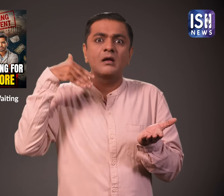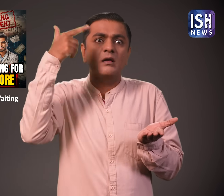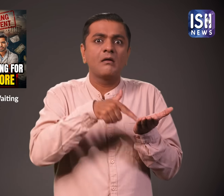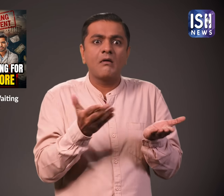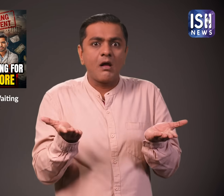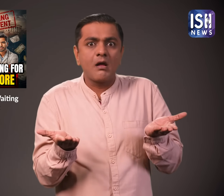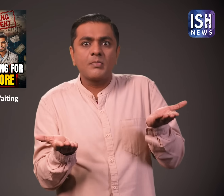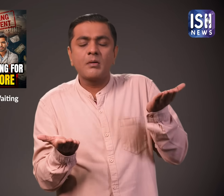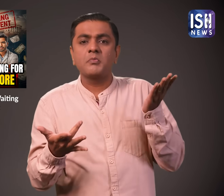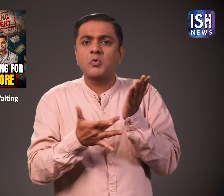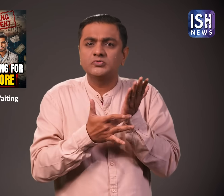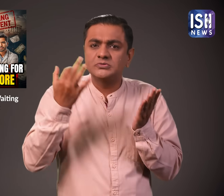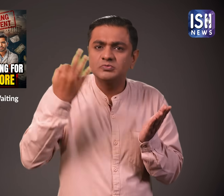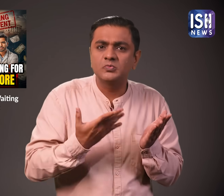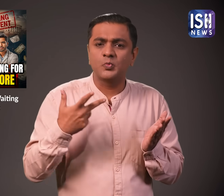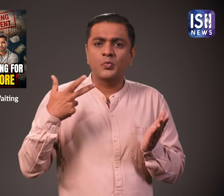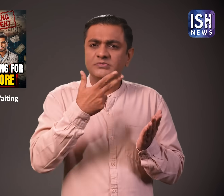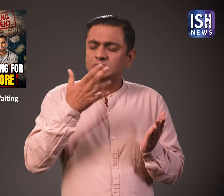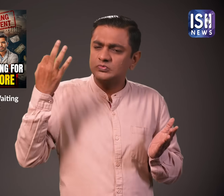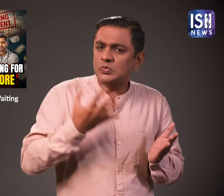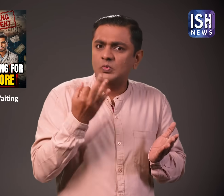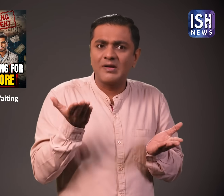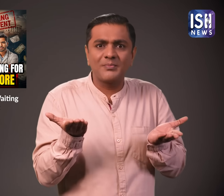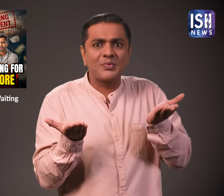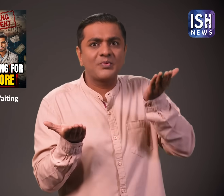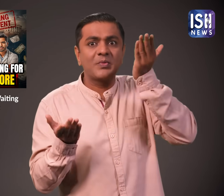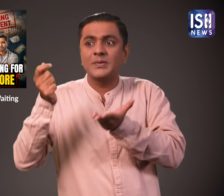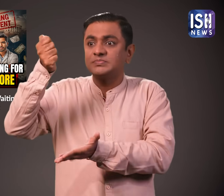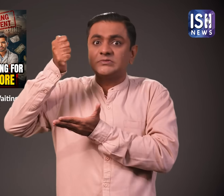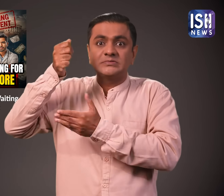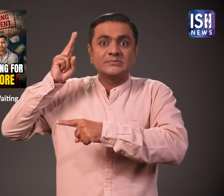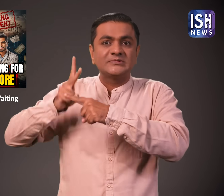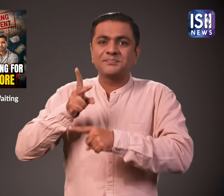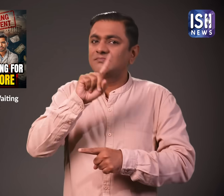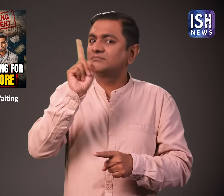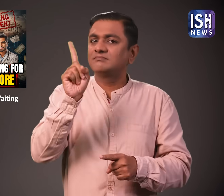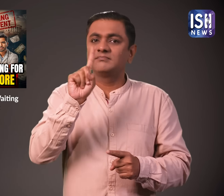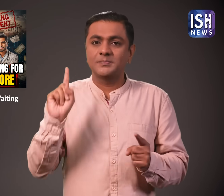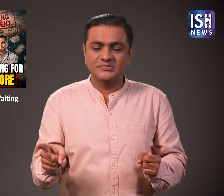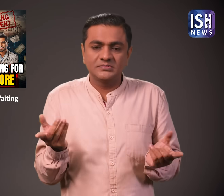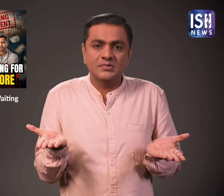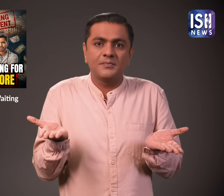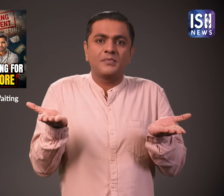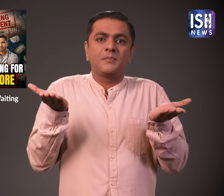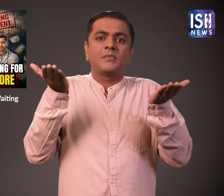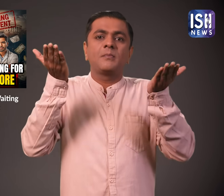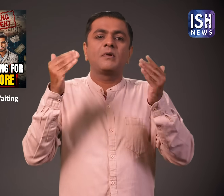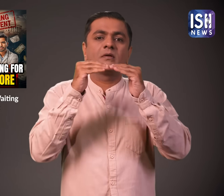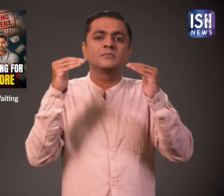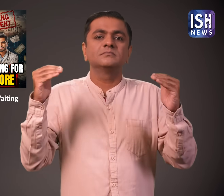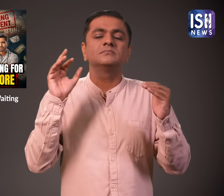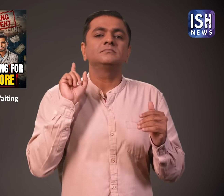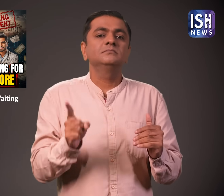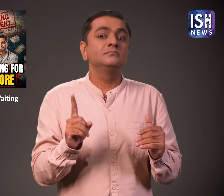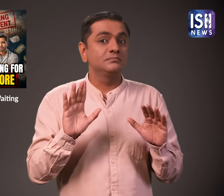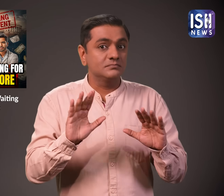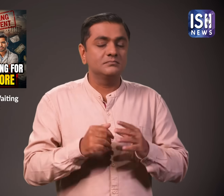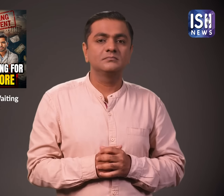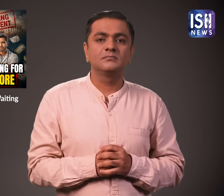With advancing technology, the budget cannot stay the same. It must increase with time.